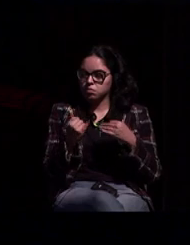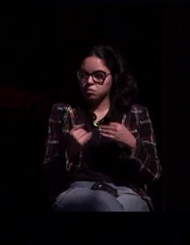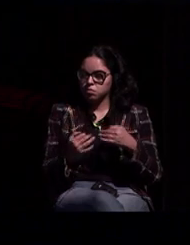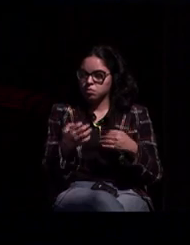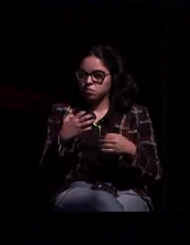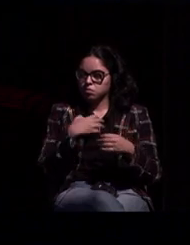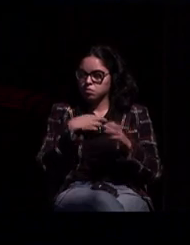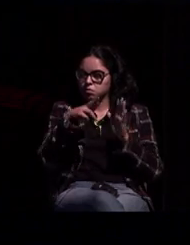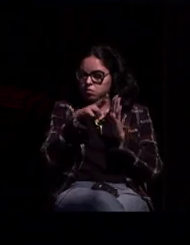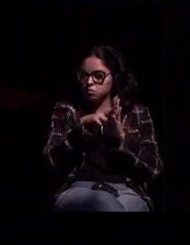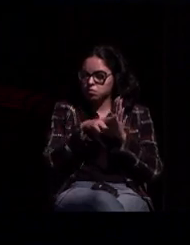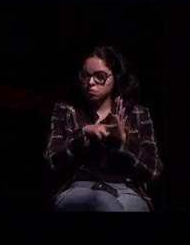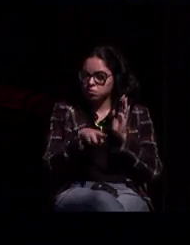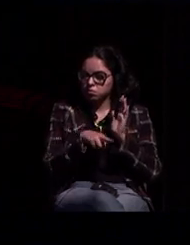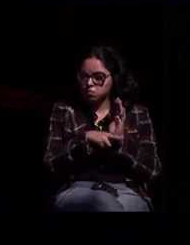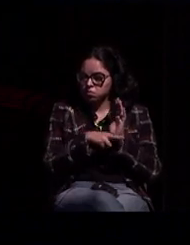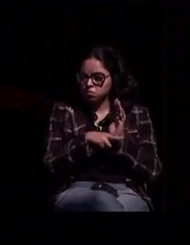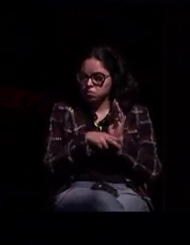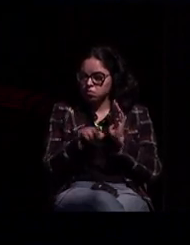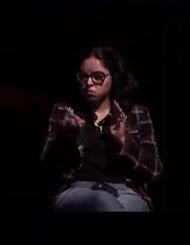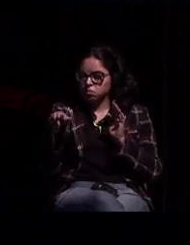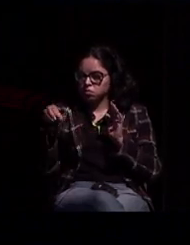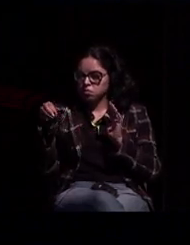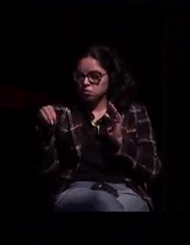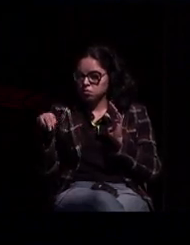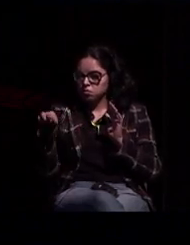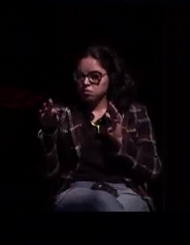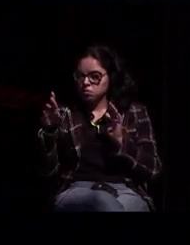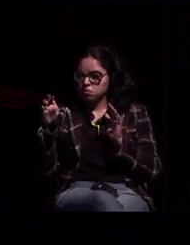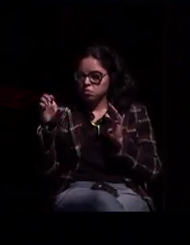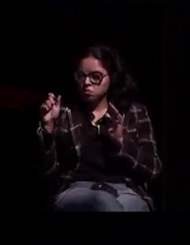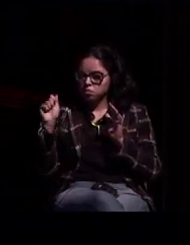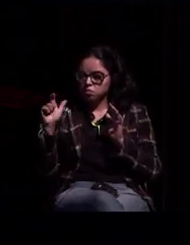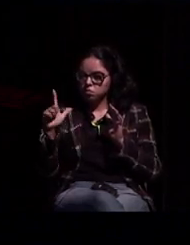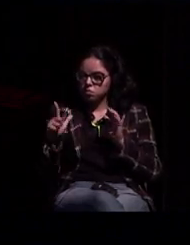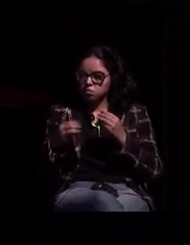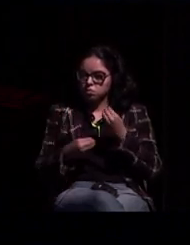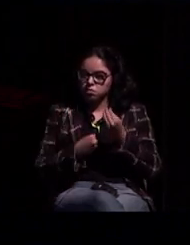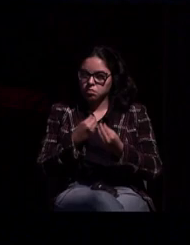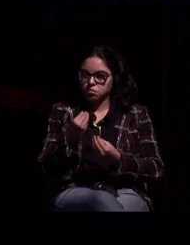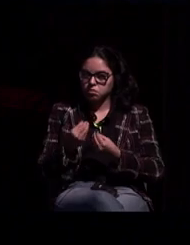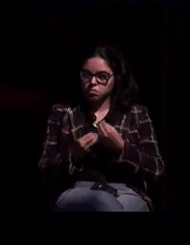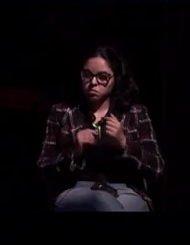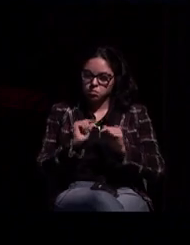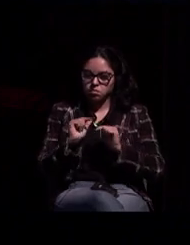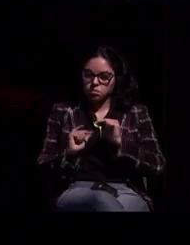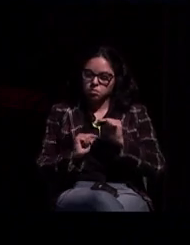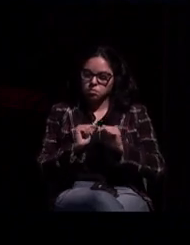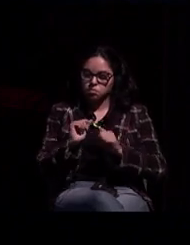given the preoccupations with workers’ conditions in the sector. Sesc Bertioga is one of the reference examples,